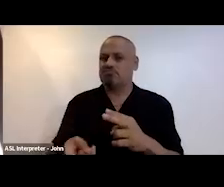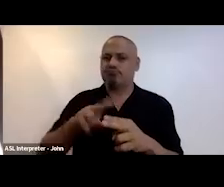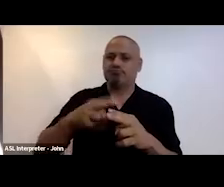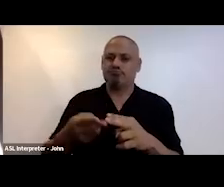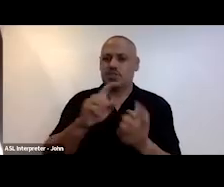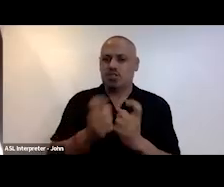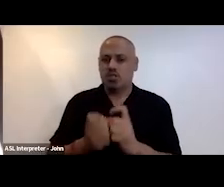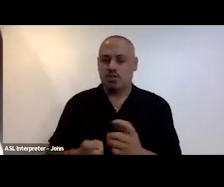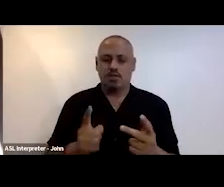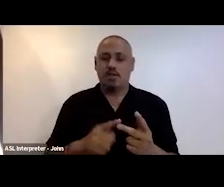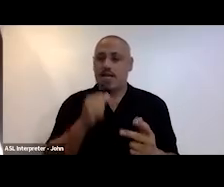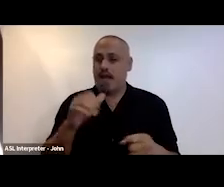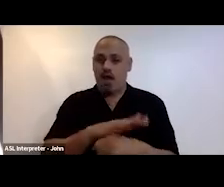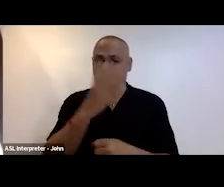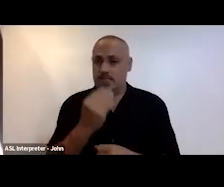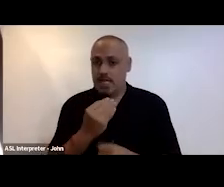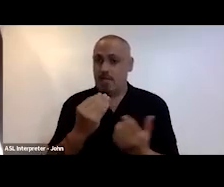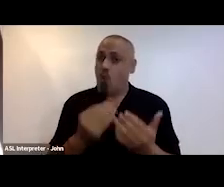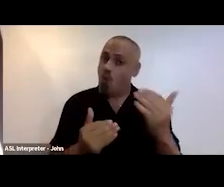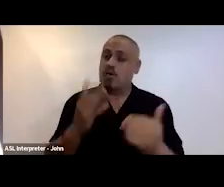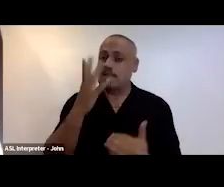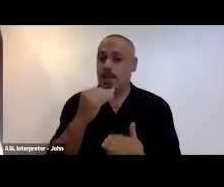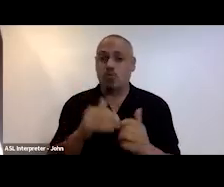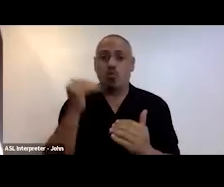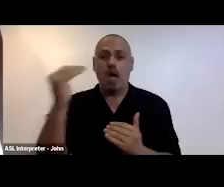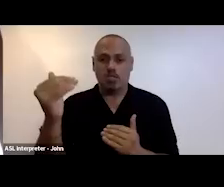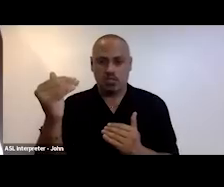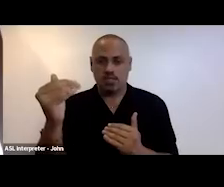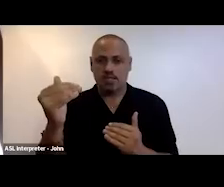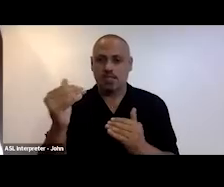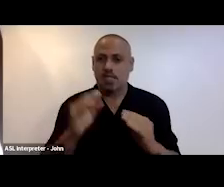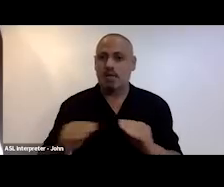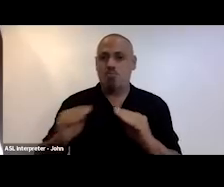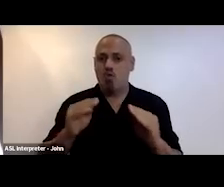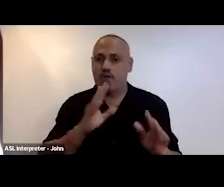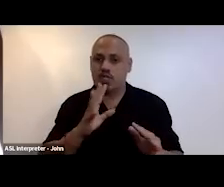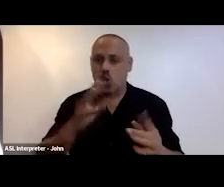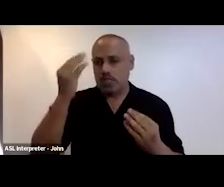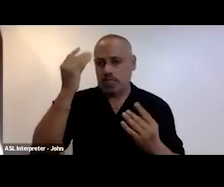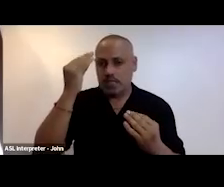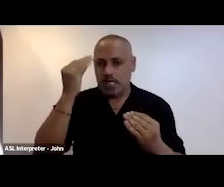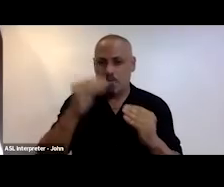Not having enough sleep or sleeping too much, moving, or talking, or thinking more slowly,